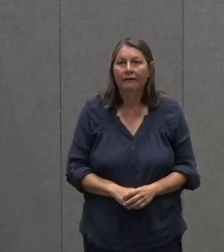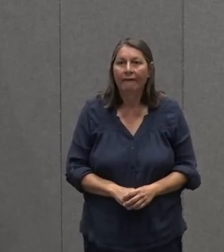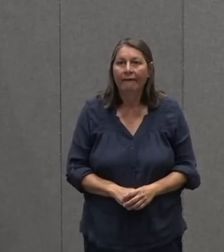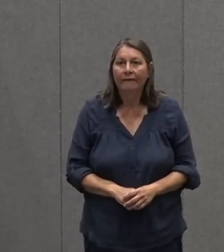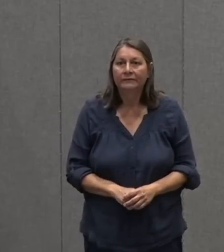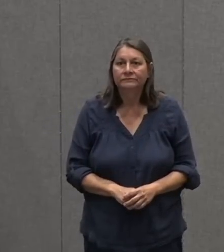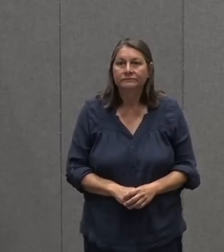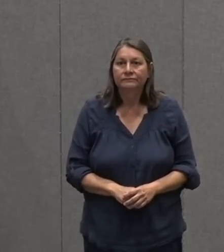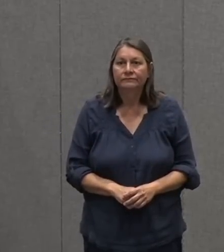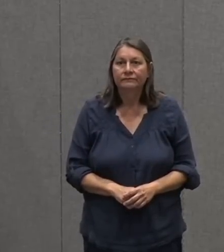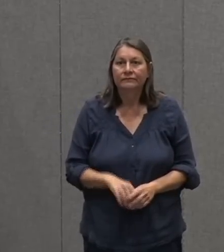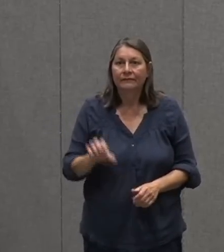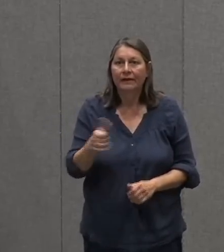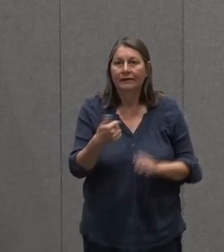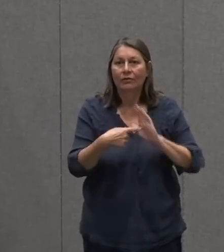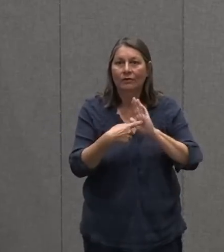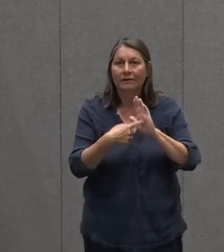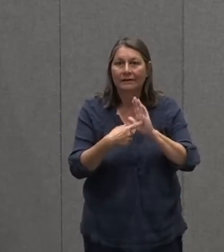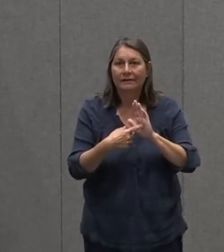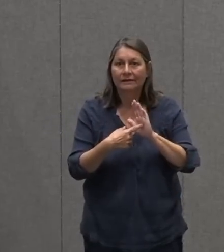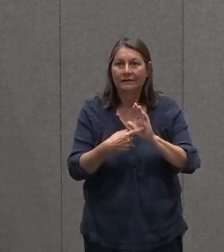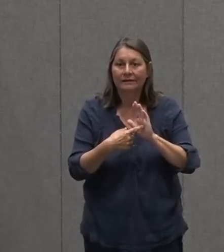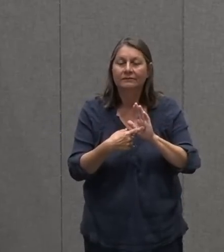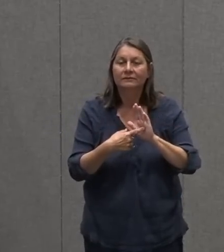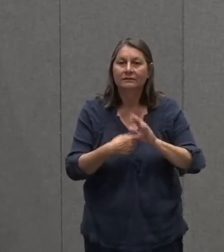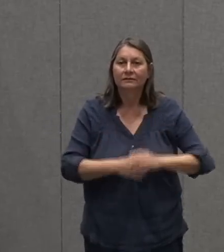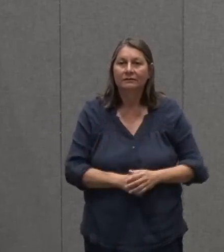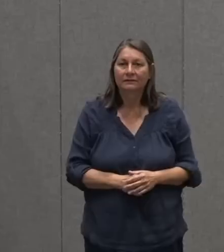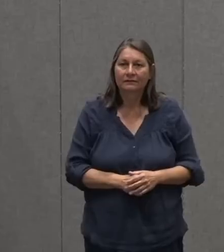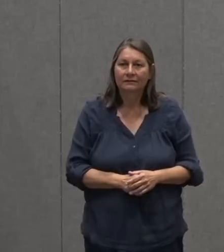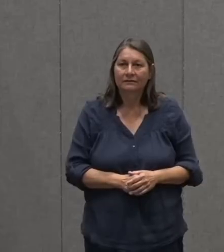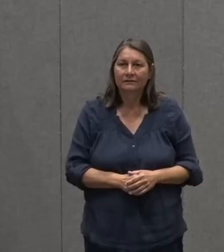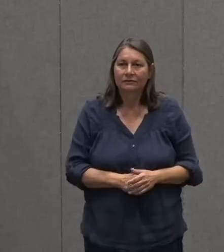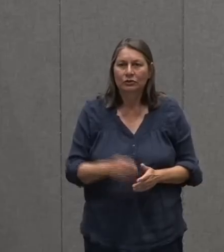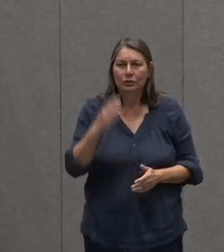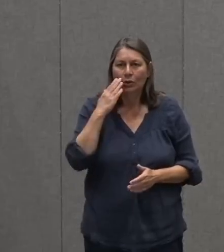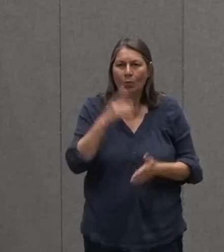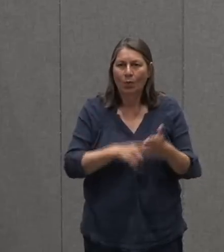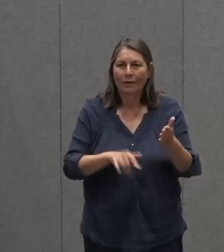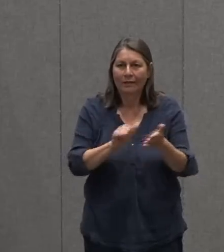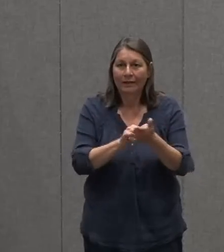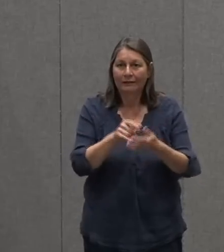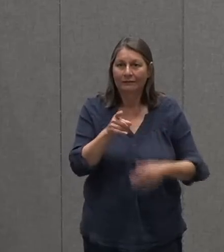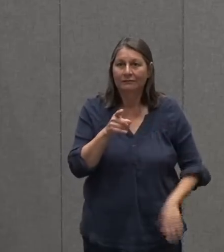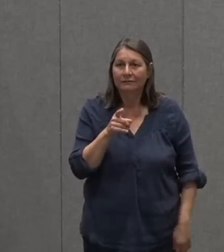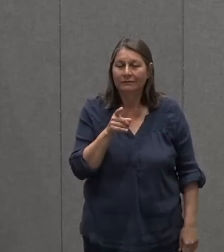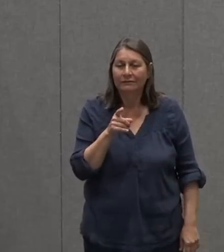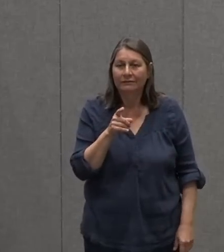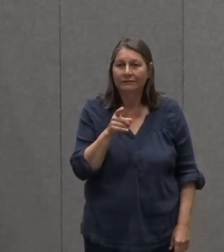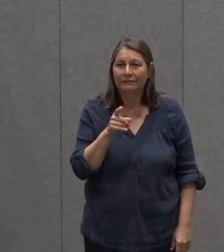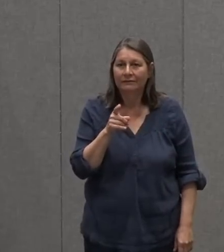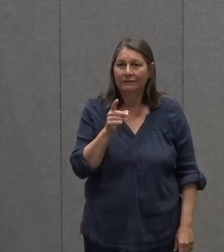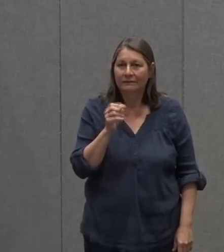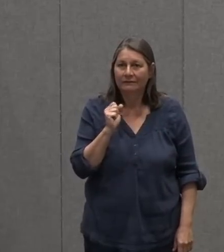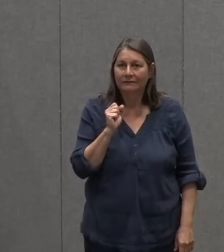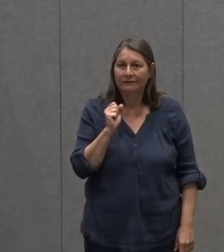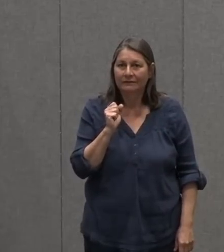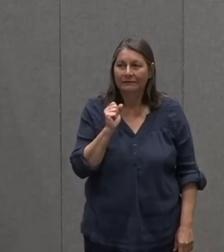Have you seen this before? Does this look familiar? Is it water? Is it soda?